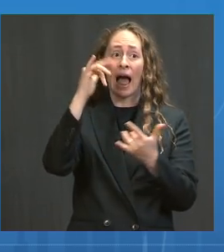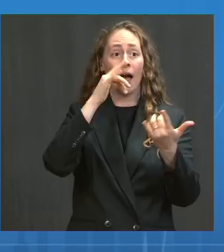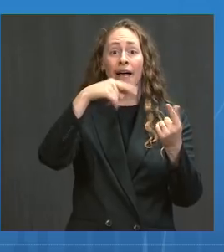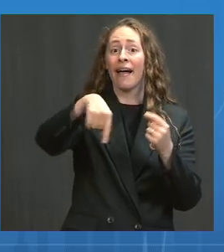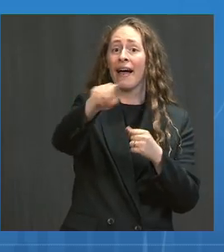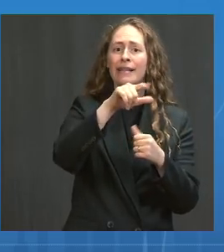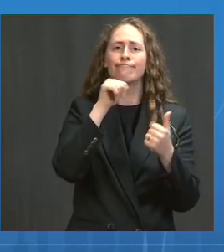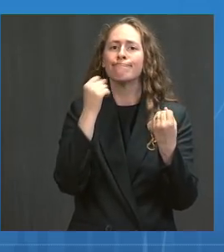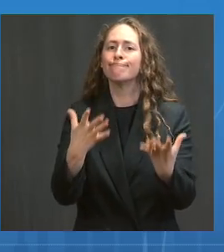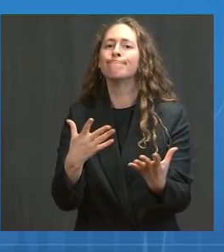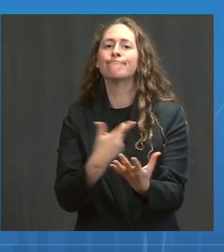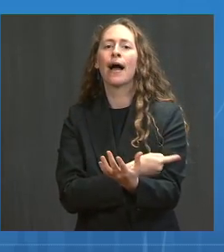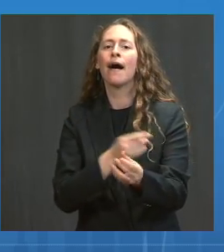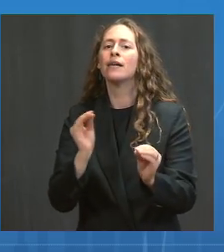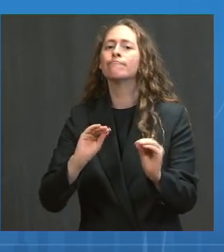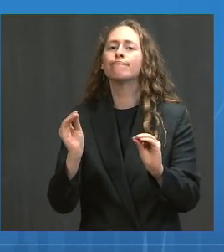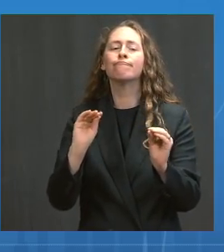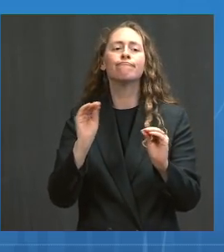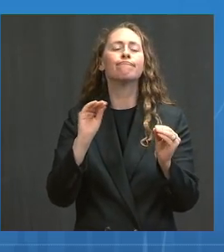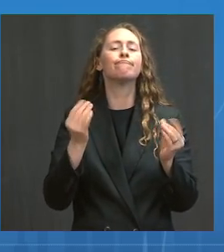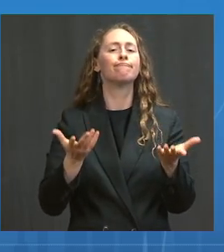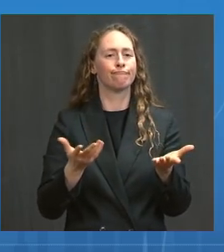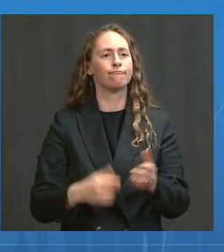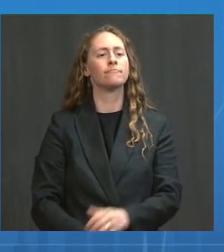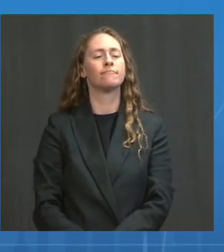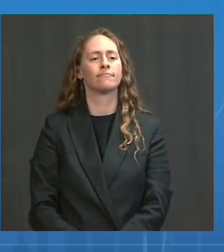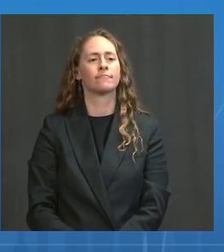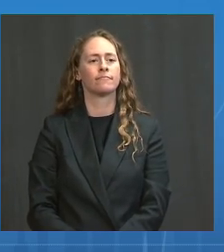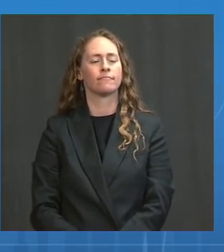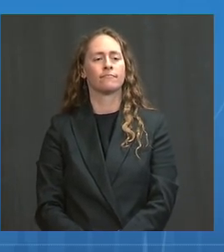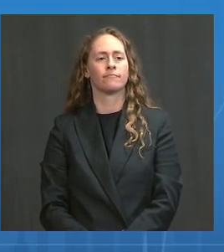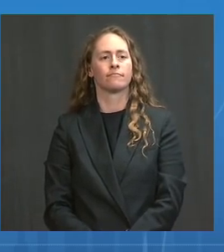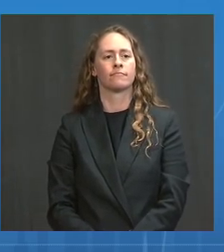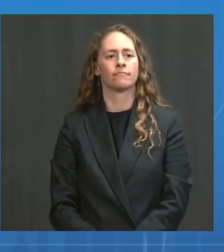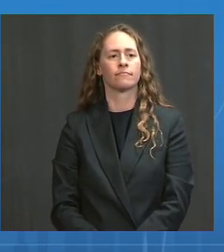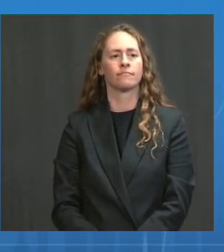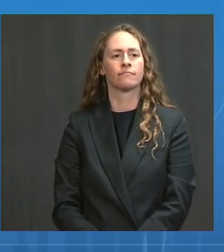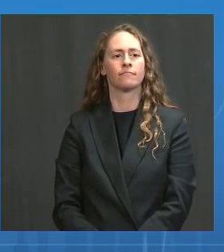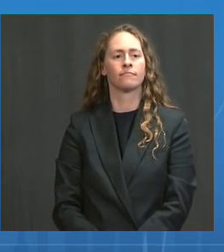Currently, approximately 1,000 counties in the United States